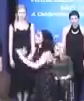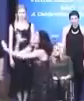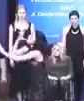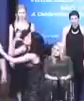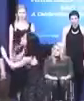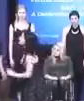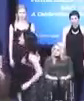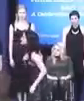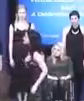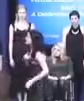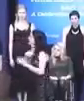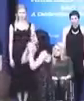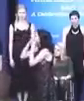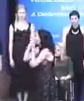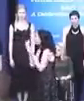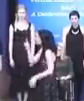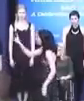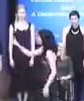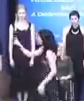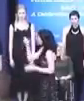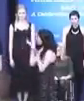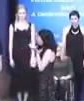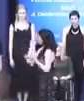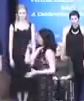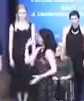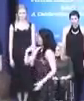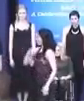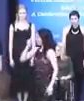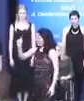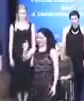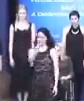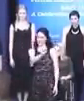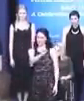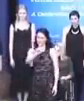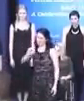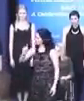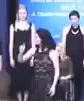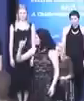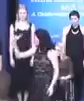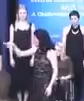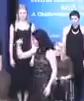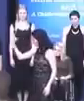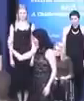Mama, please! I’m ashamed to even ask, but then who can I ask, but you.